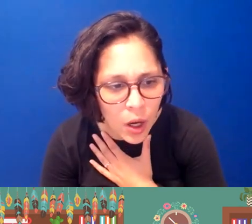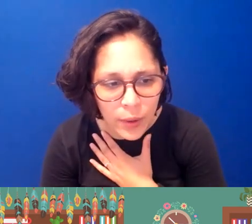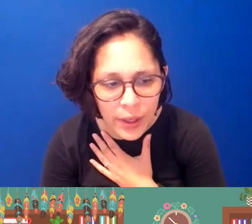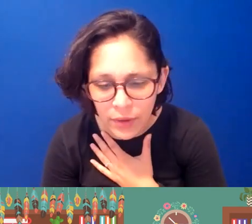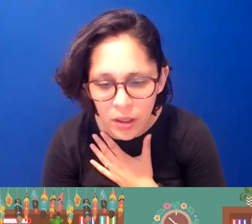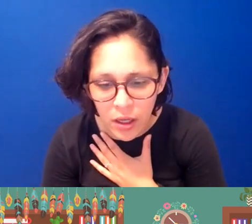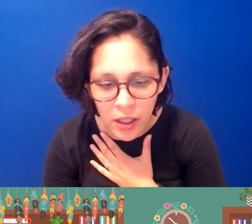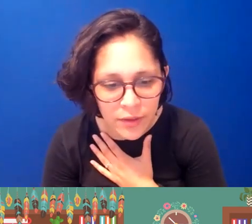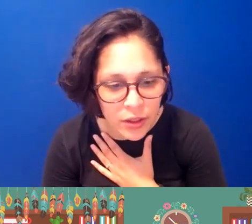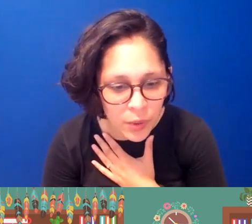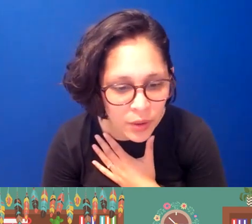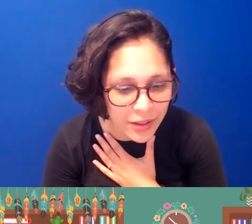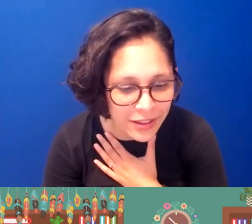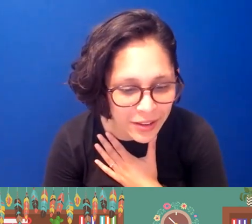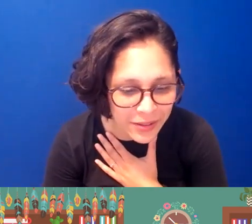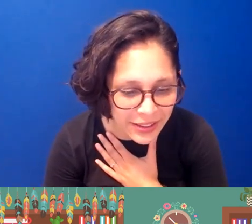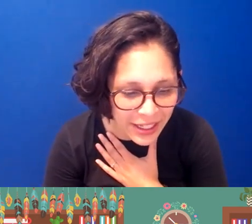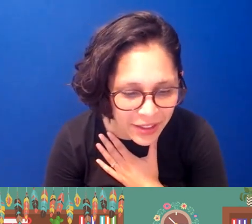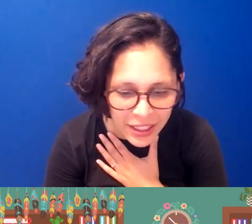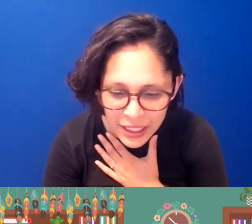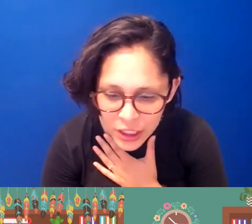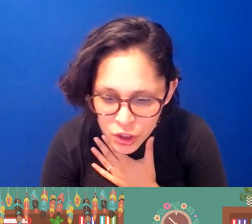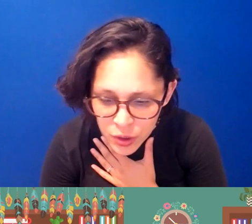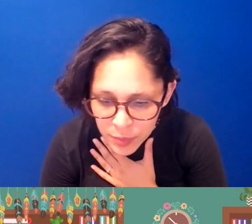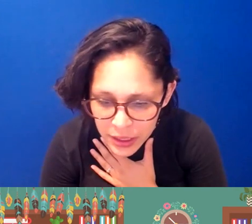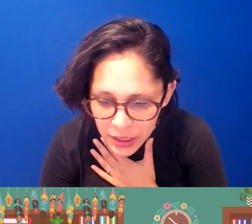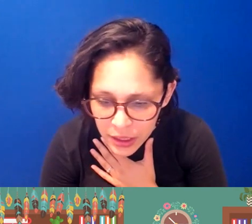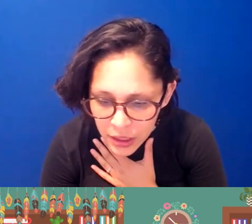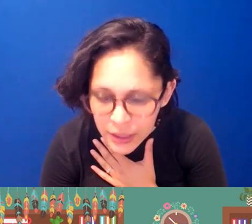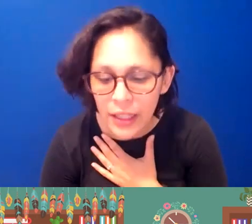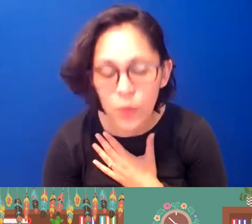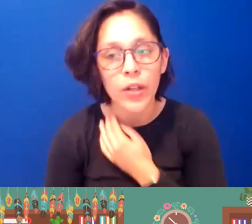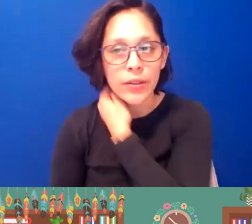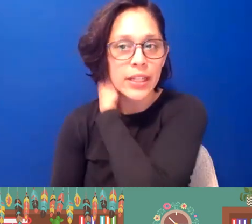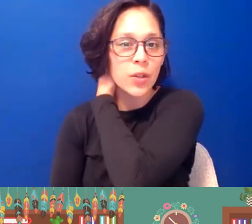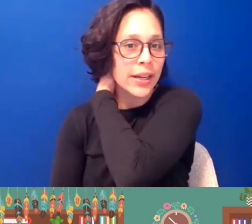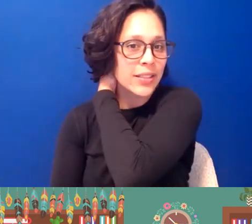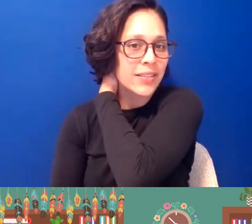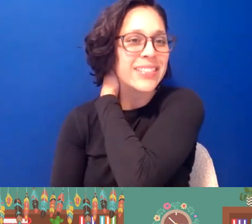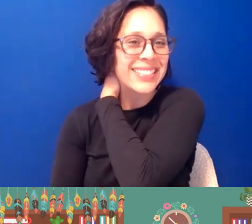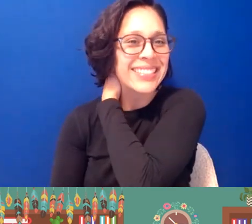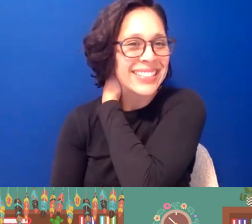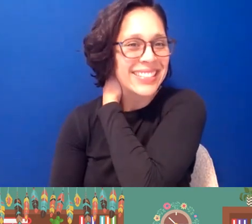ASL Interpreter| Valerie (she/her/ella): Oh wait, how do we not gone live but we're going live it should be Kelly Winner.